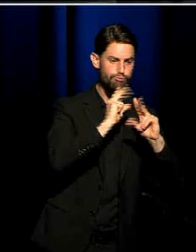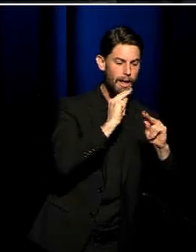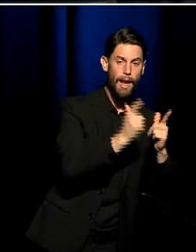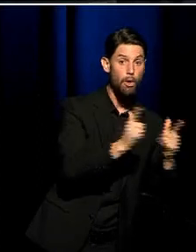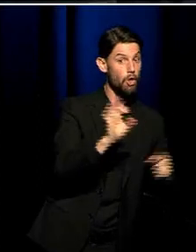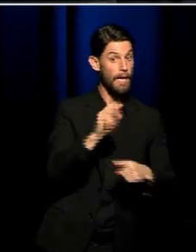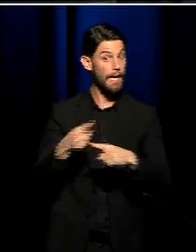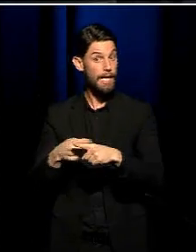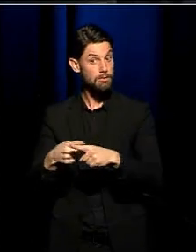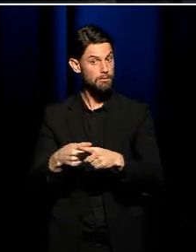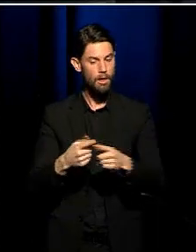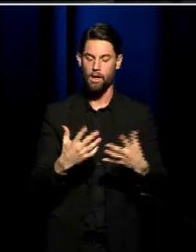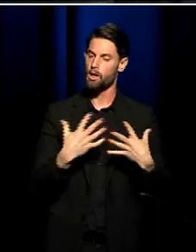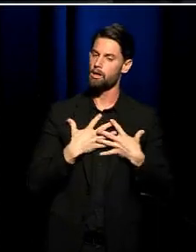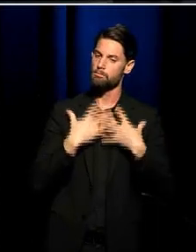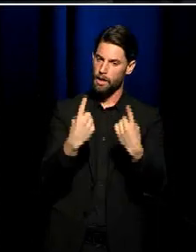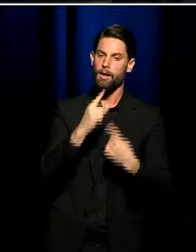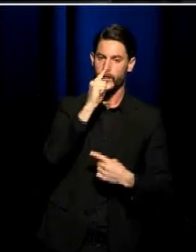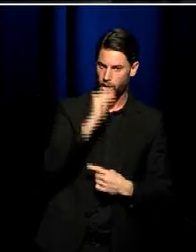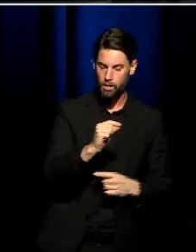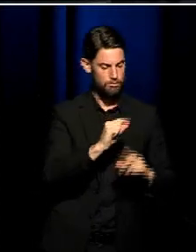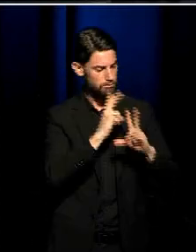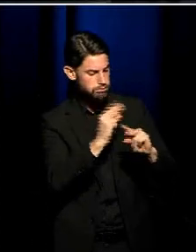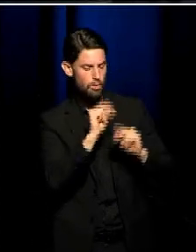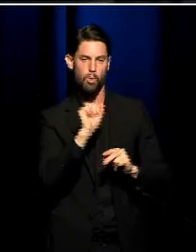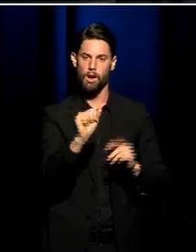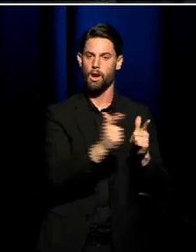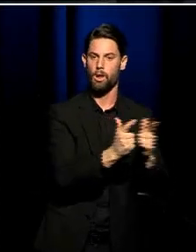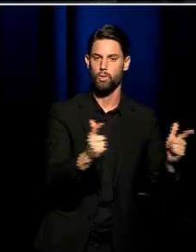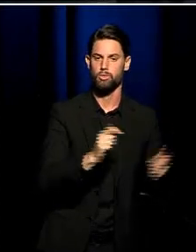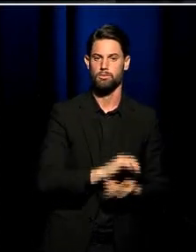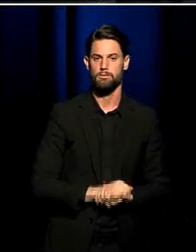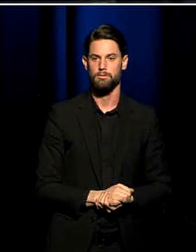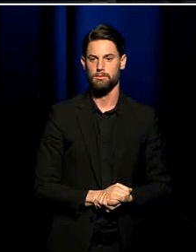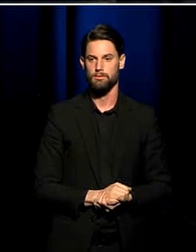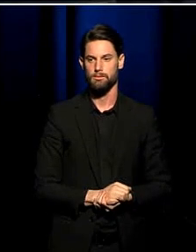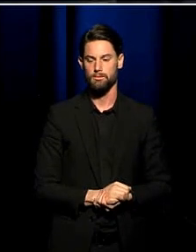people are already marginalised in the Australian community. Having a disability